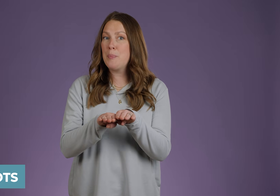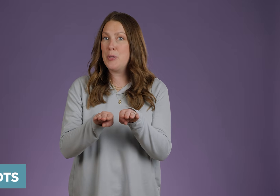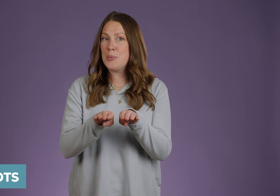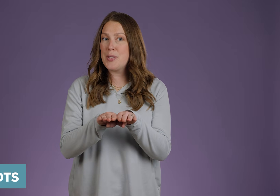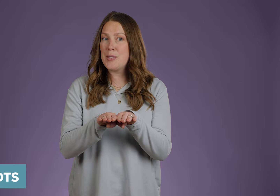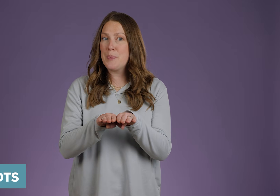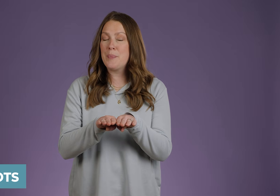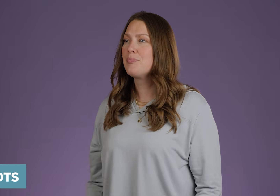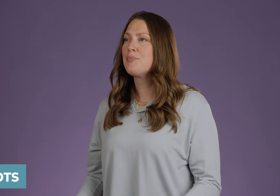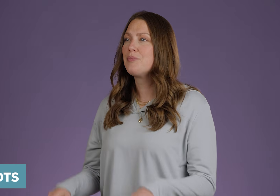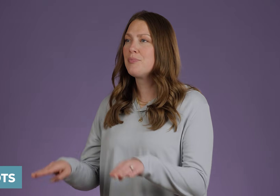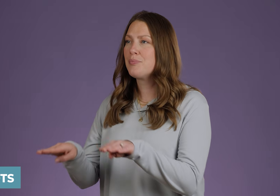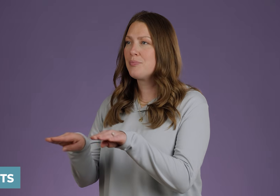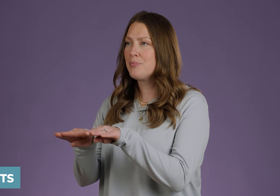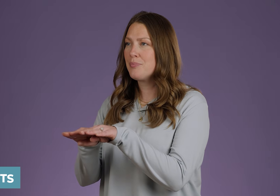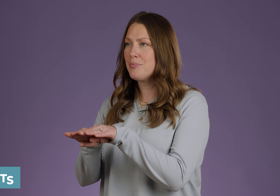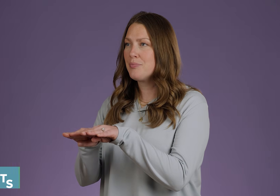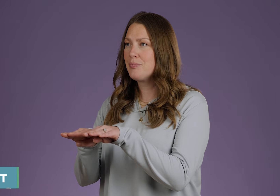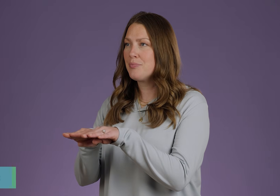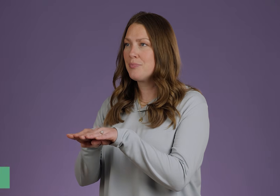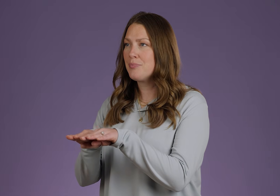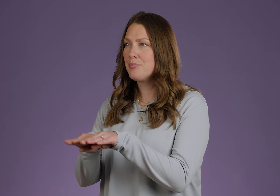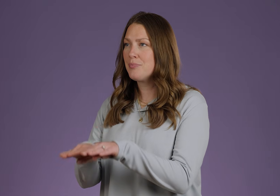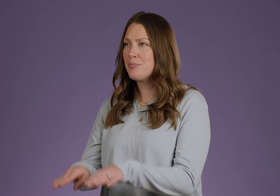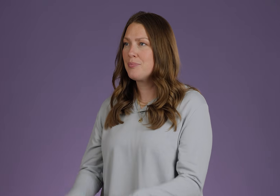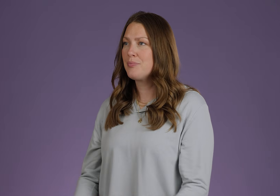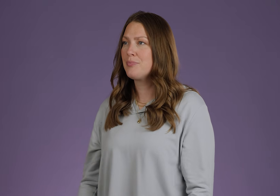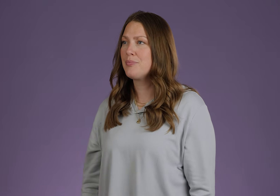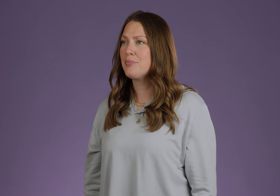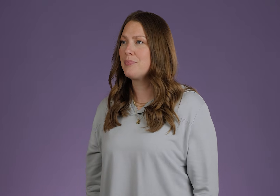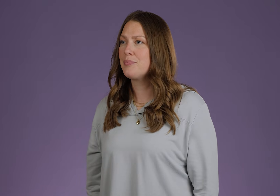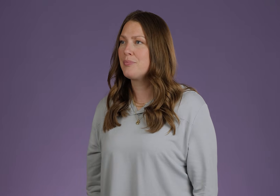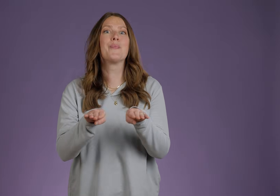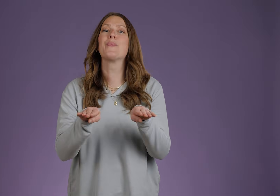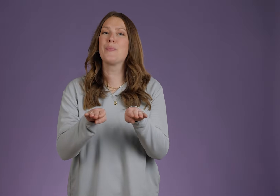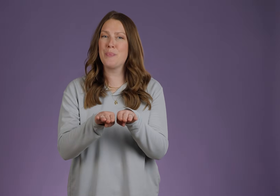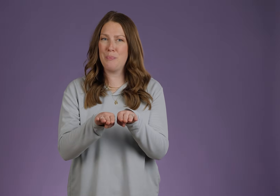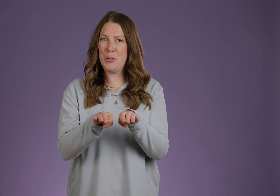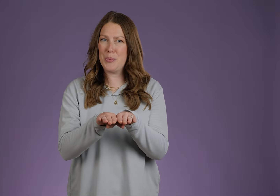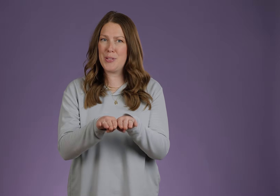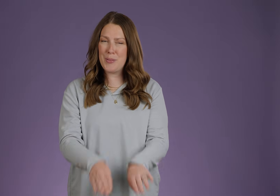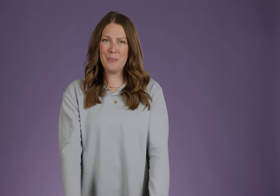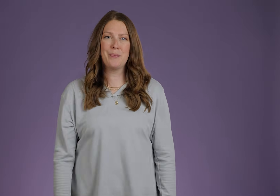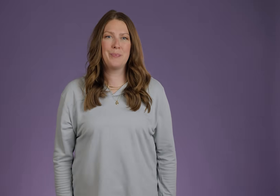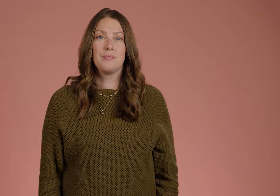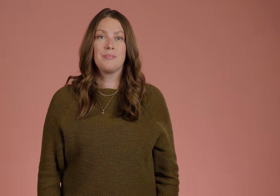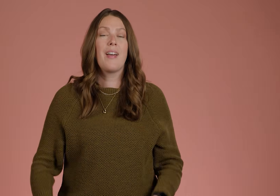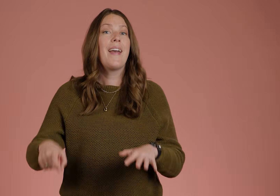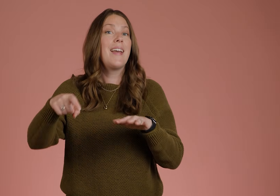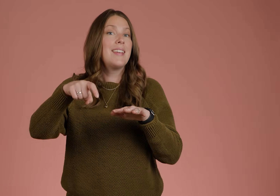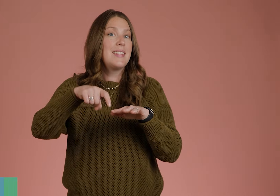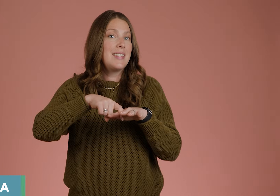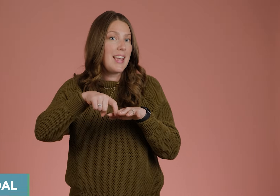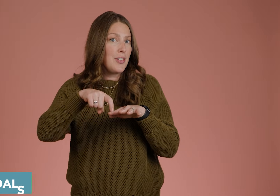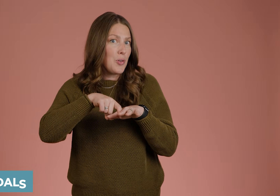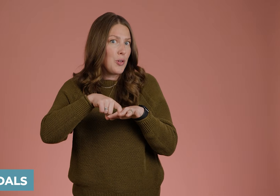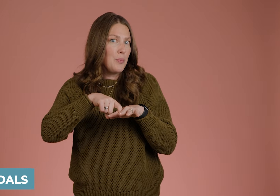Boots. B-shaped hands for shoes. Boots. Sandal.